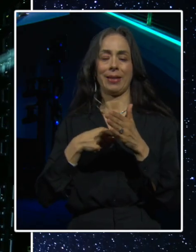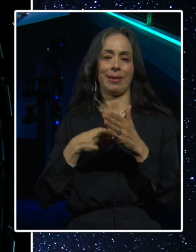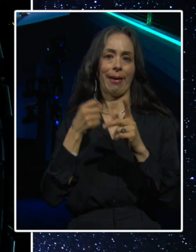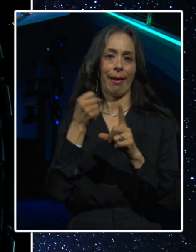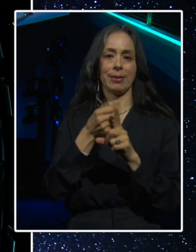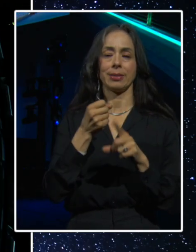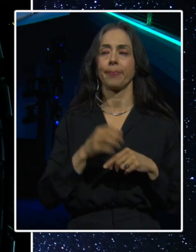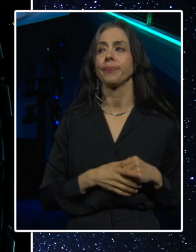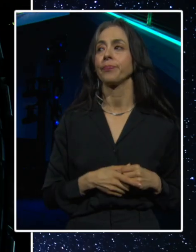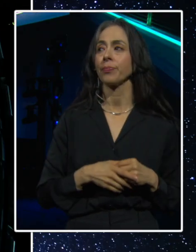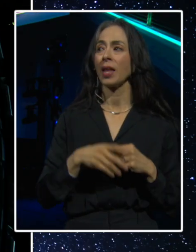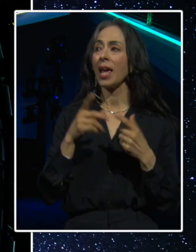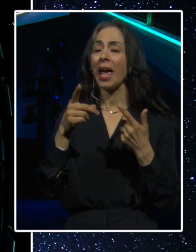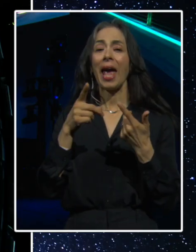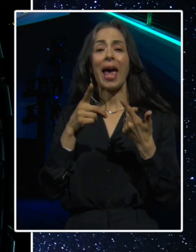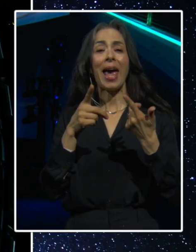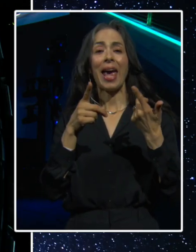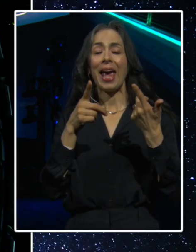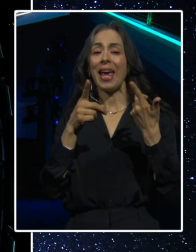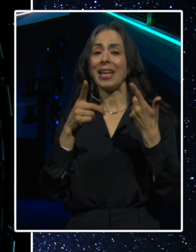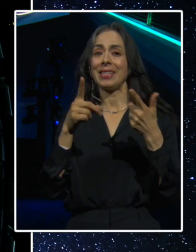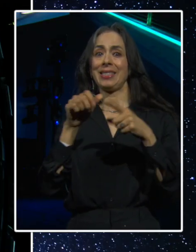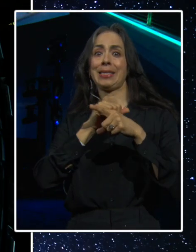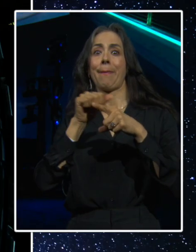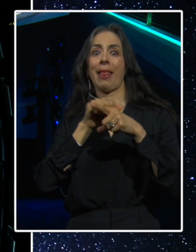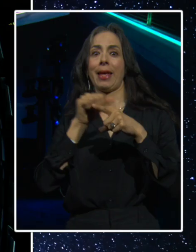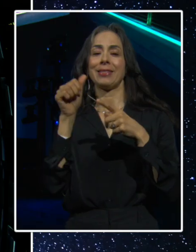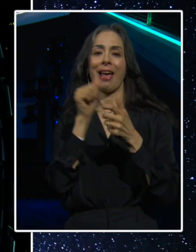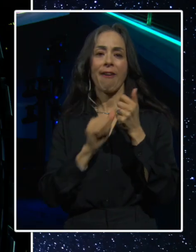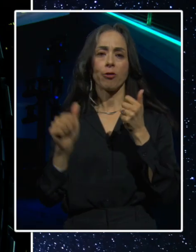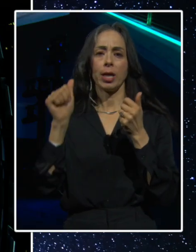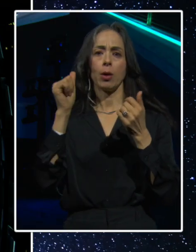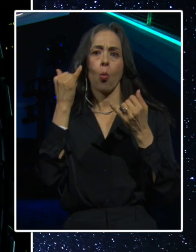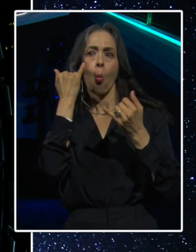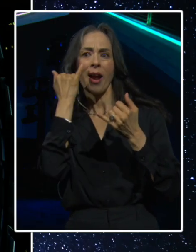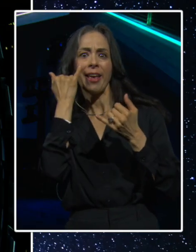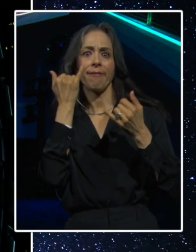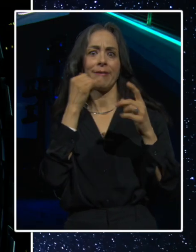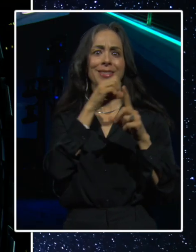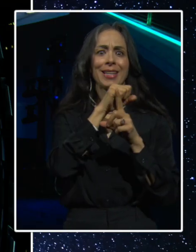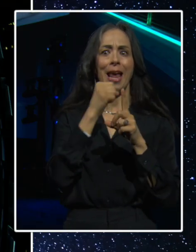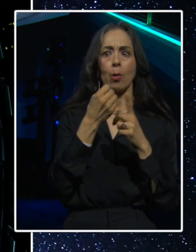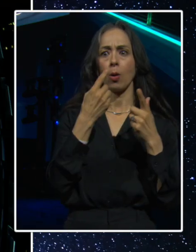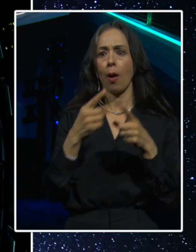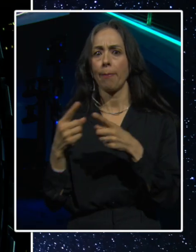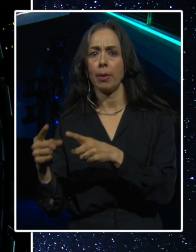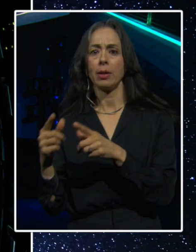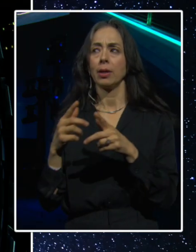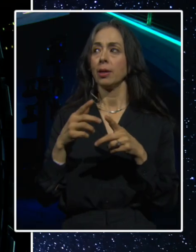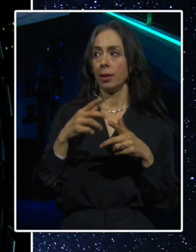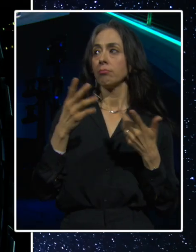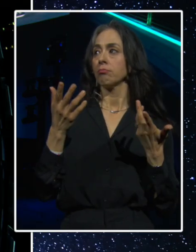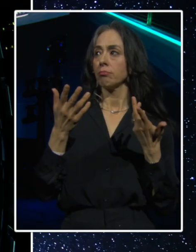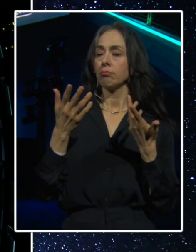It simulates every what-if scenario, giving us full transparency into not just the computer racks,